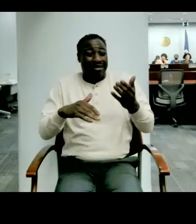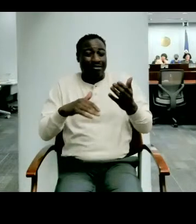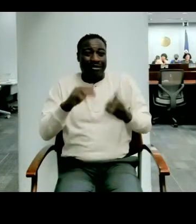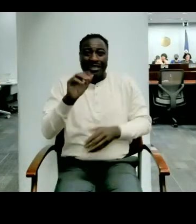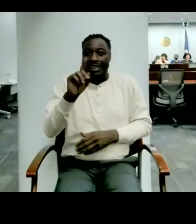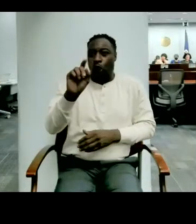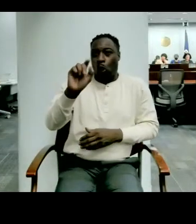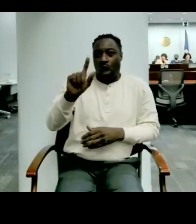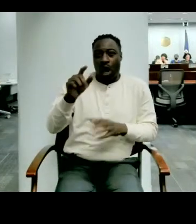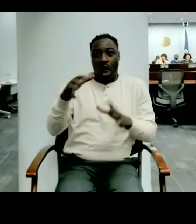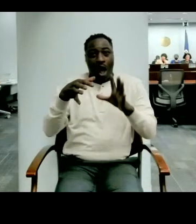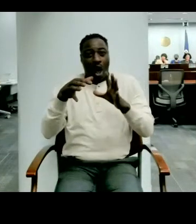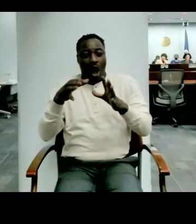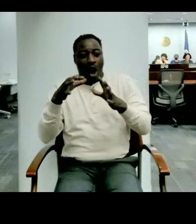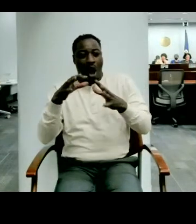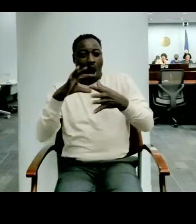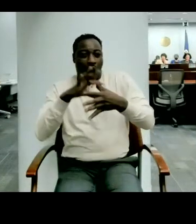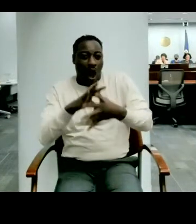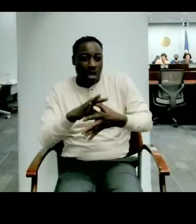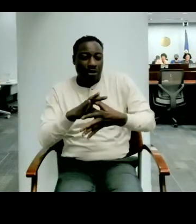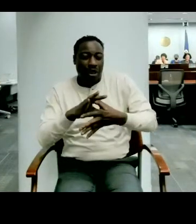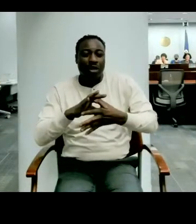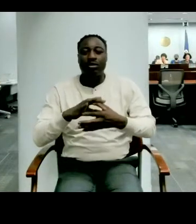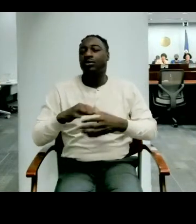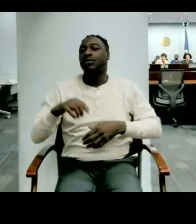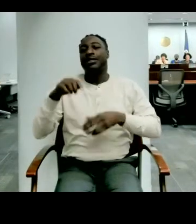here is low wage worker, these are industries who have historically paid